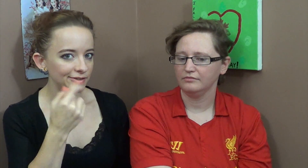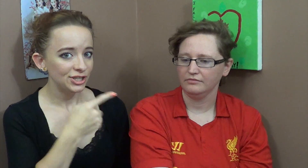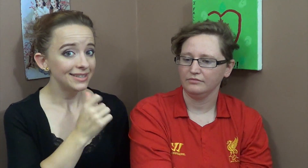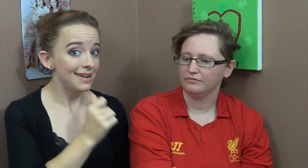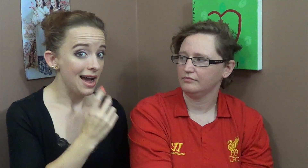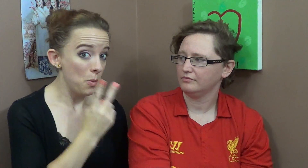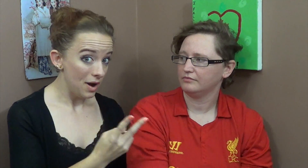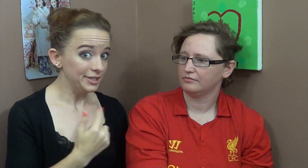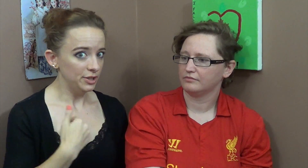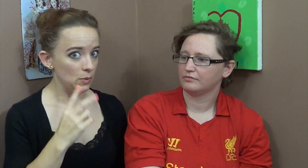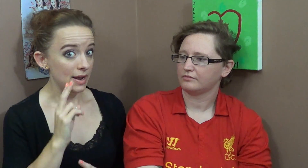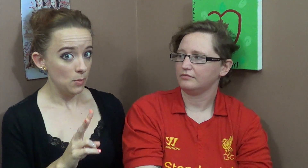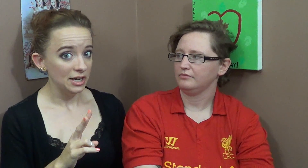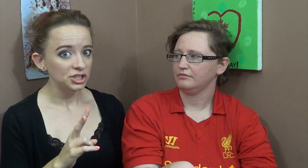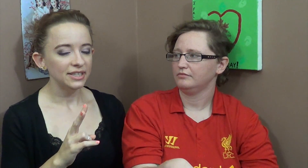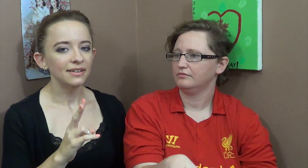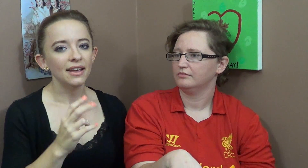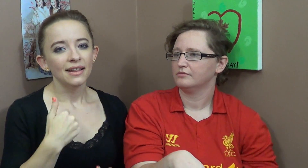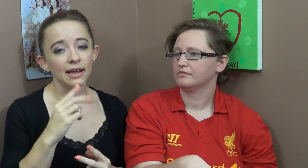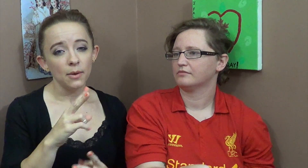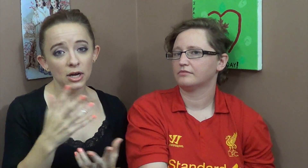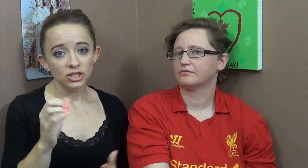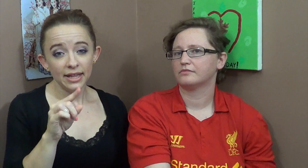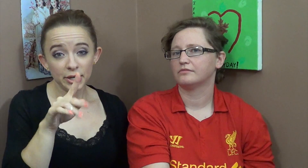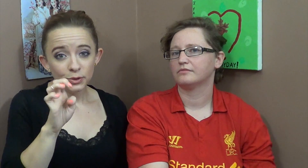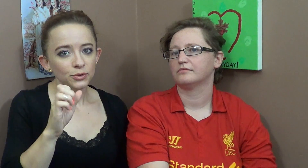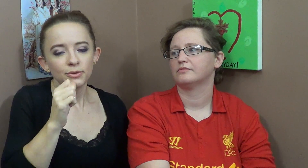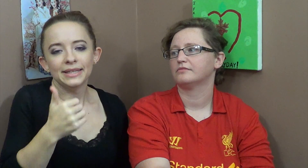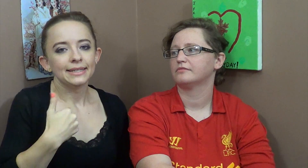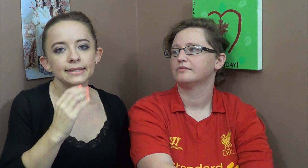separate. Like if she's not watching what I'm watching, like I watch a lot of YouTube.